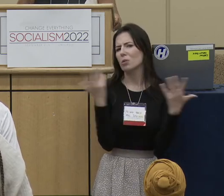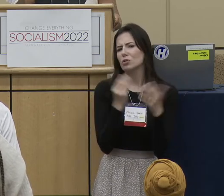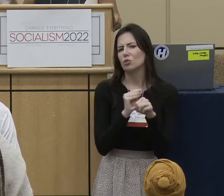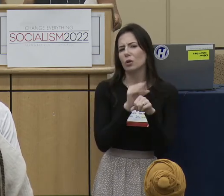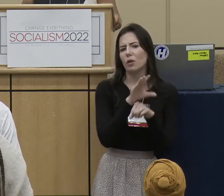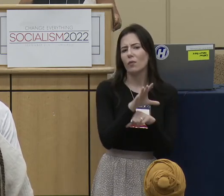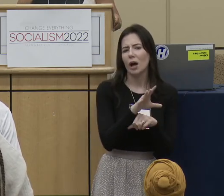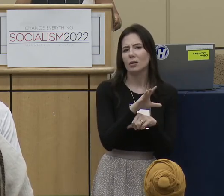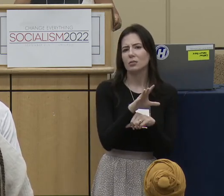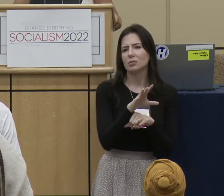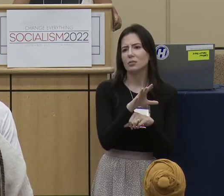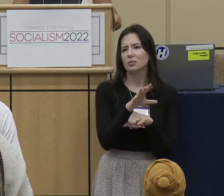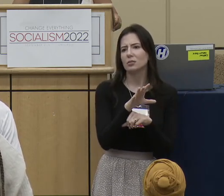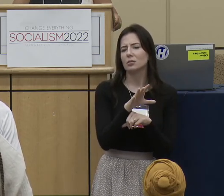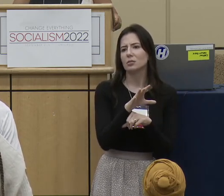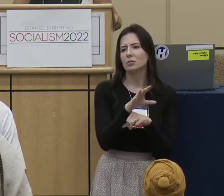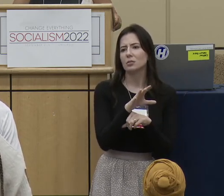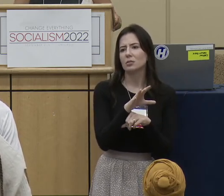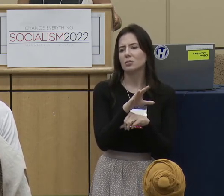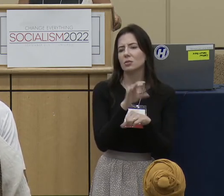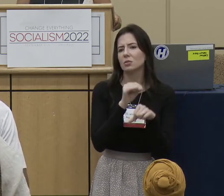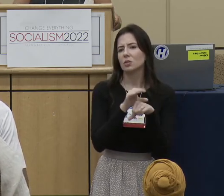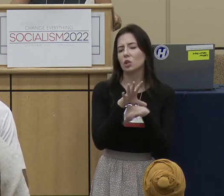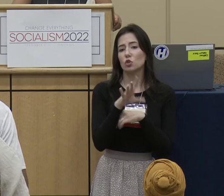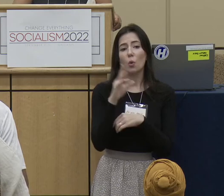warden situation. What would your advice be to people that